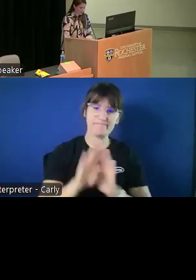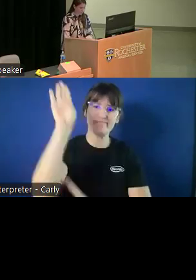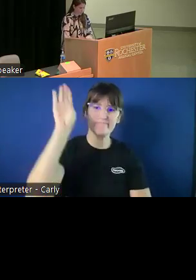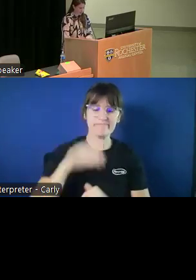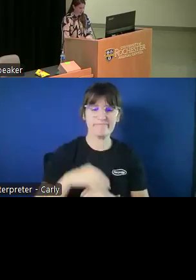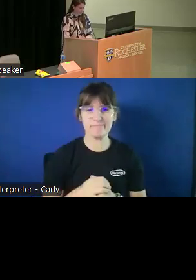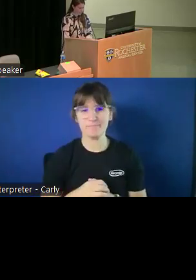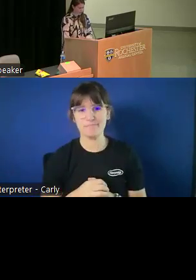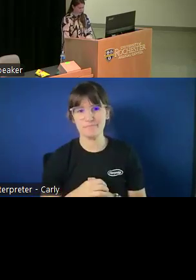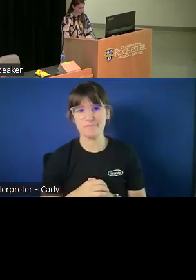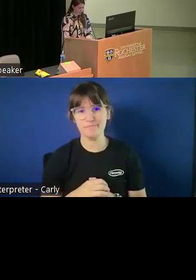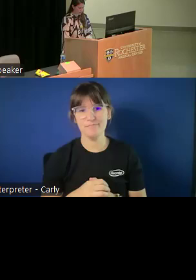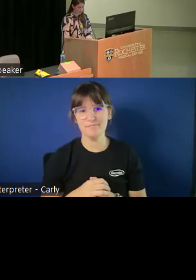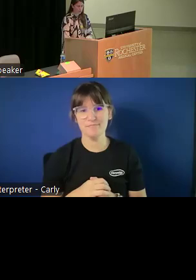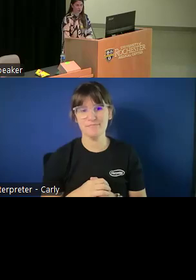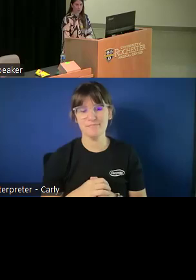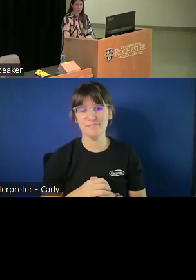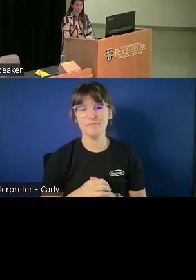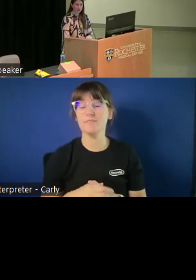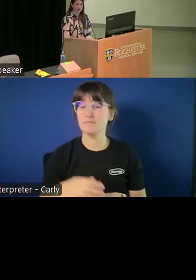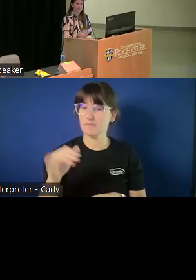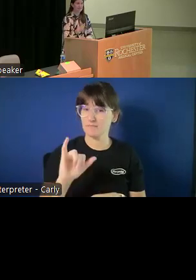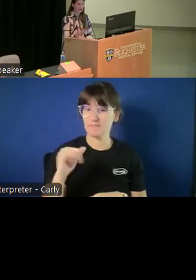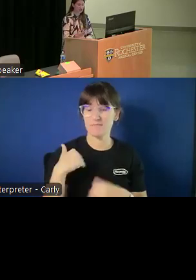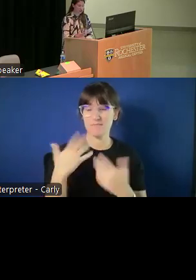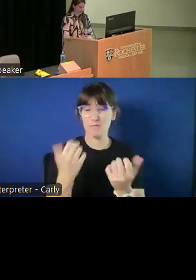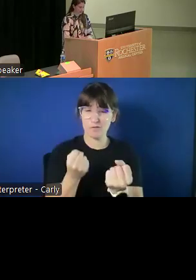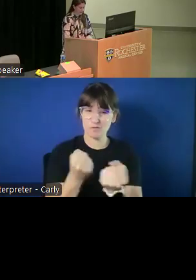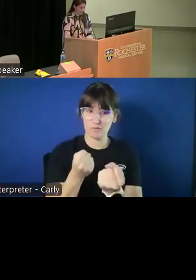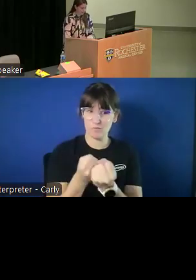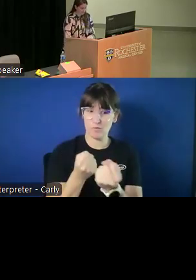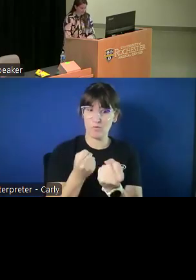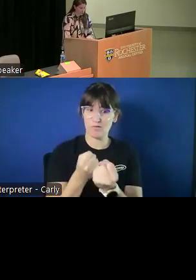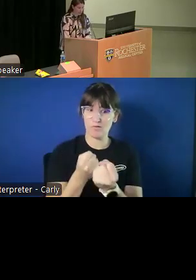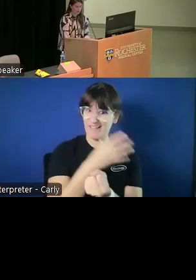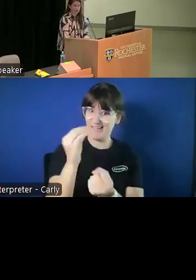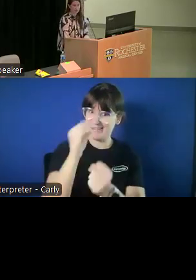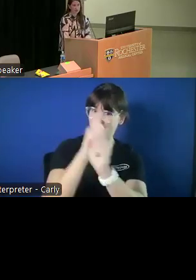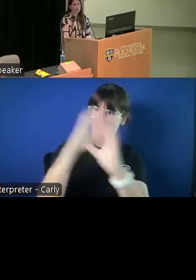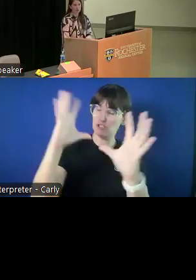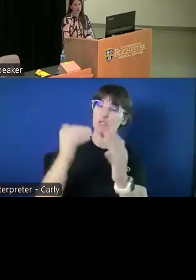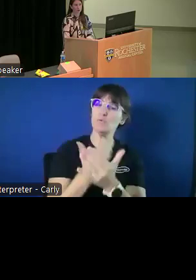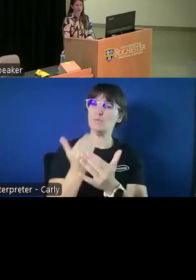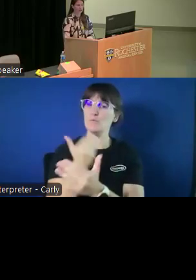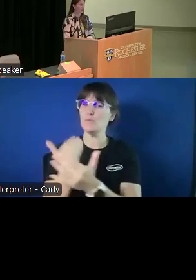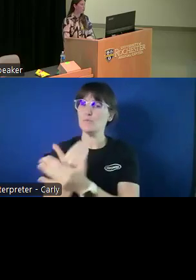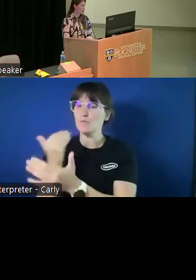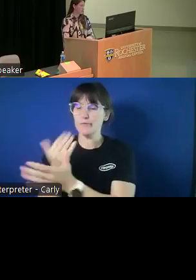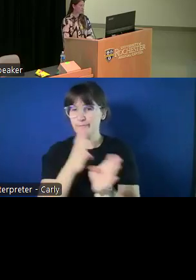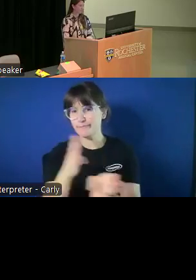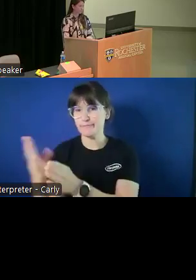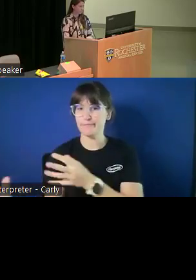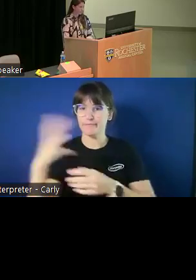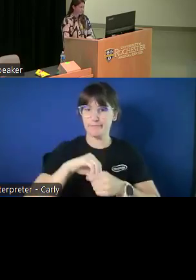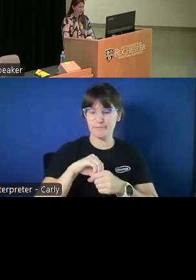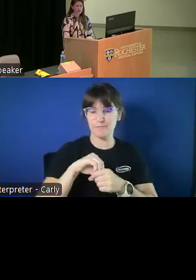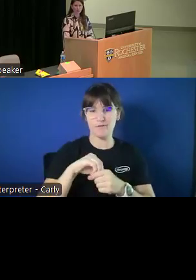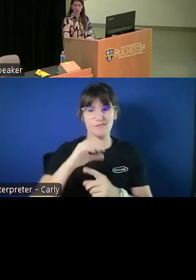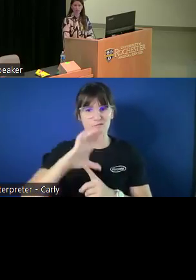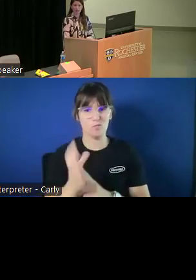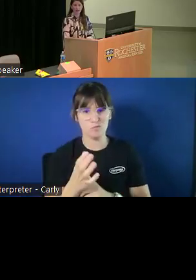um we also want uh to support and envision um new ways to build well-being into our culture and so